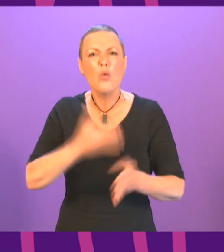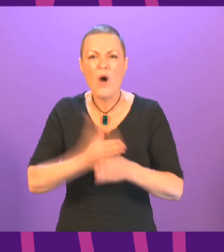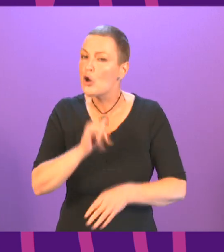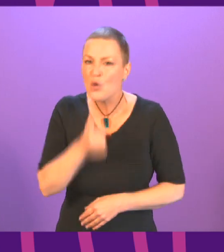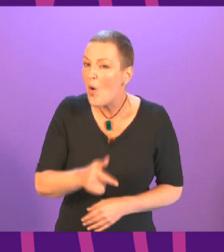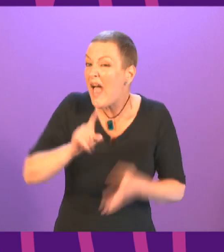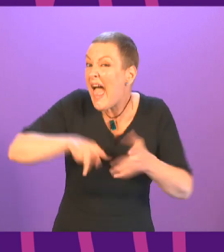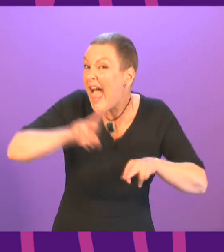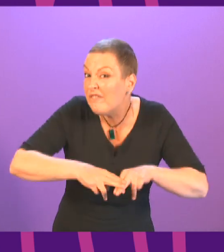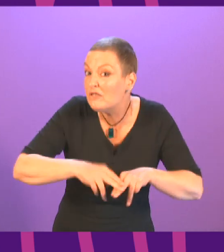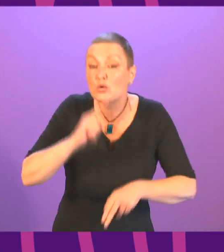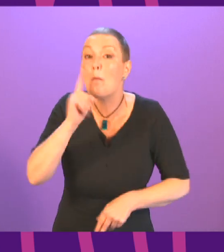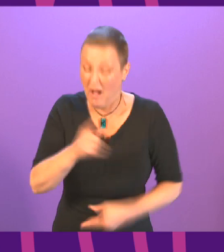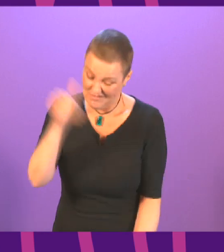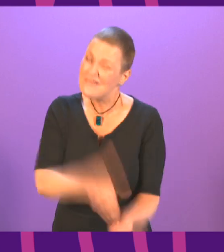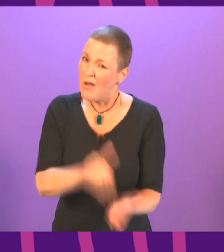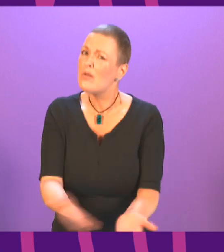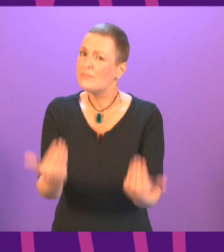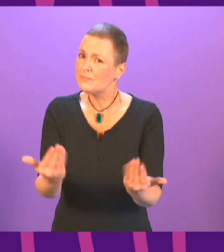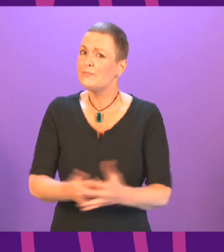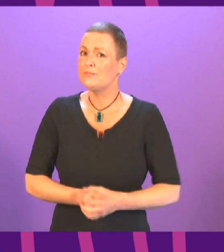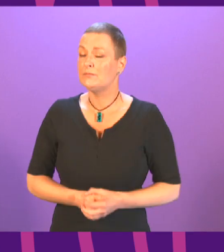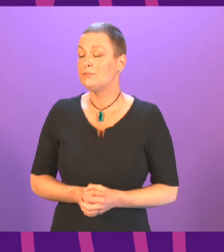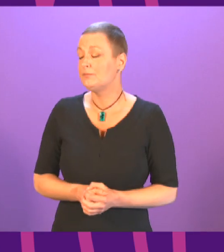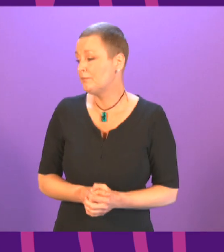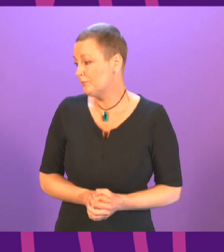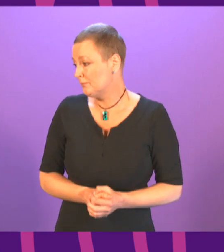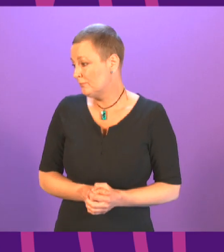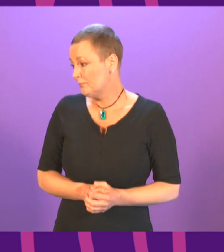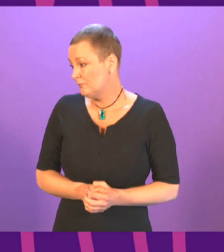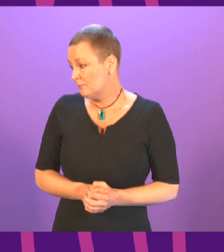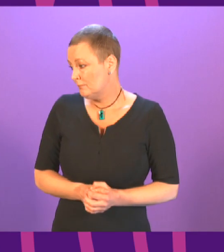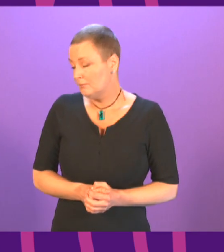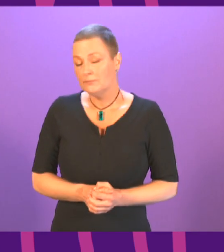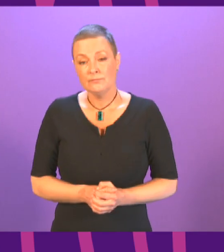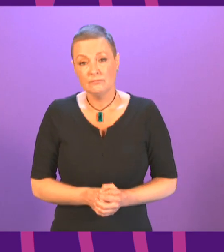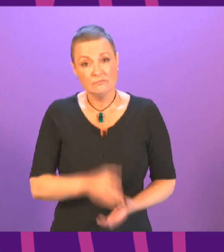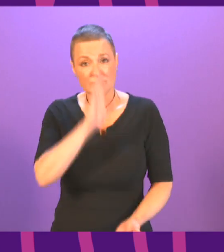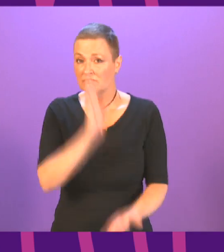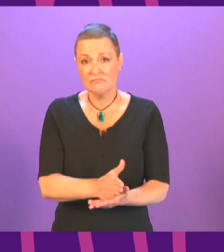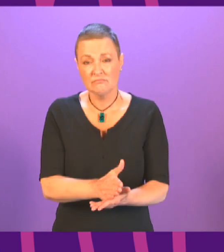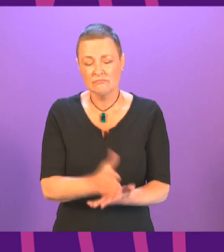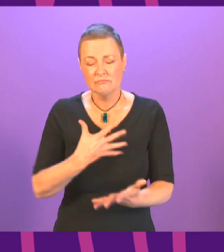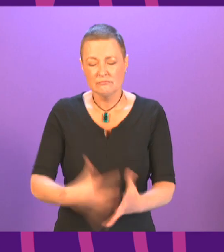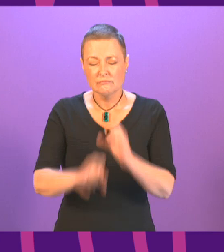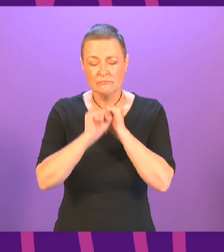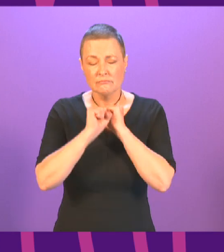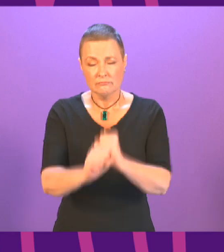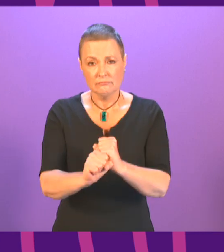ifs, no buts, no strings? The First Minister: We are absolutely committed to delivering